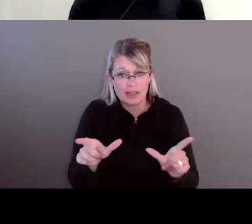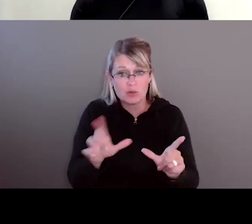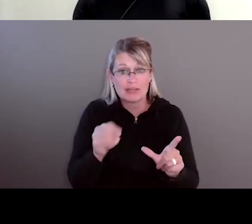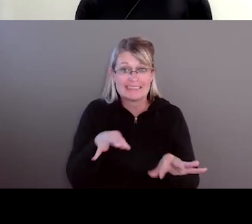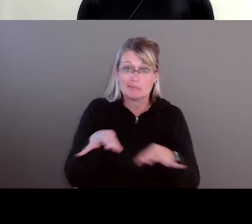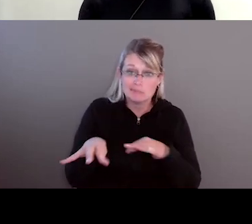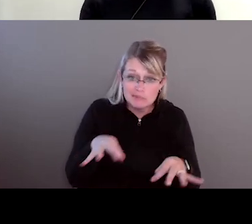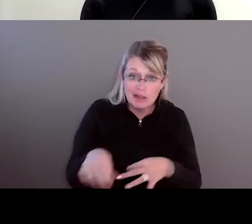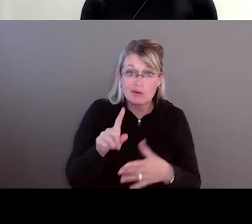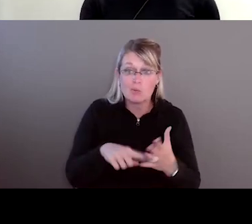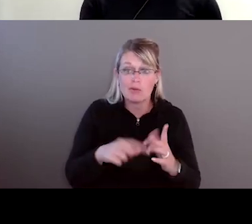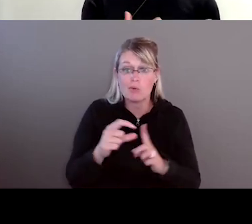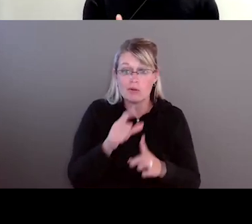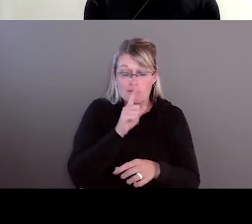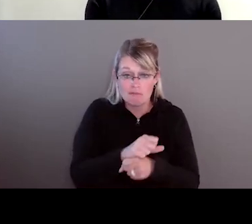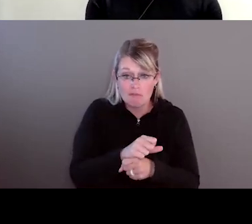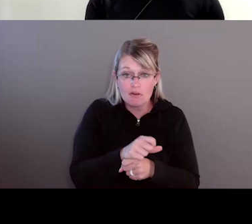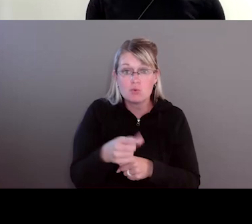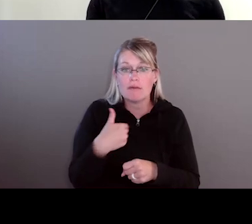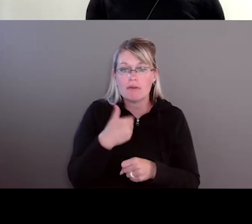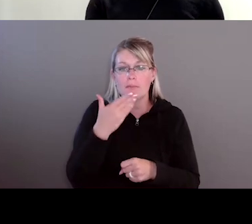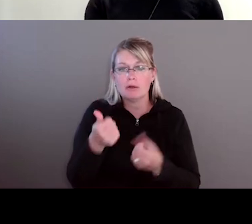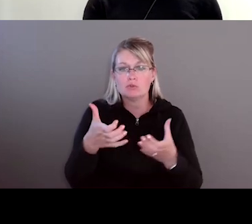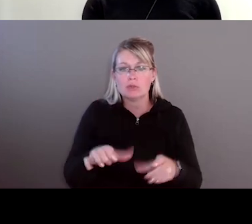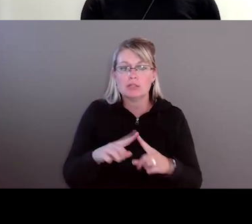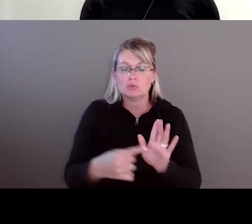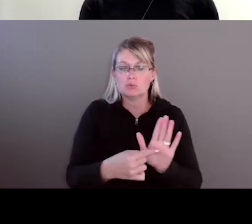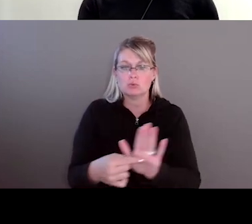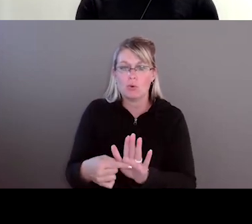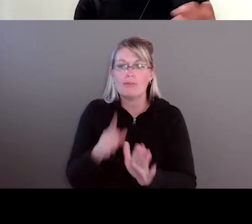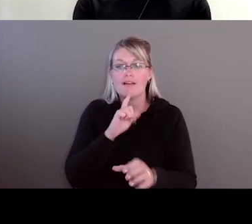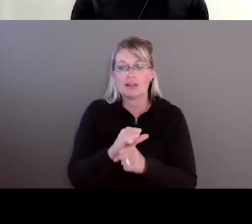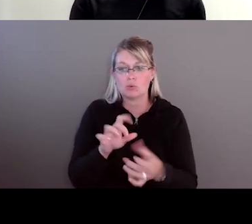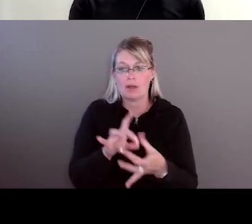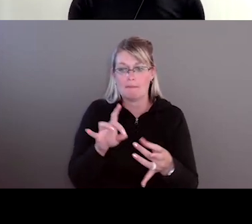what those terms are, you have a better chance at conveying the actual message preventing errors,